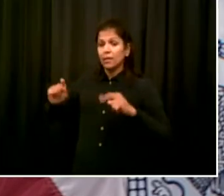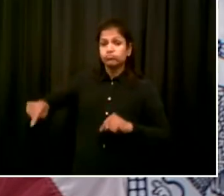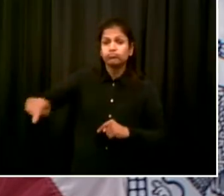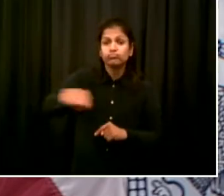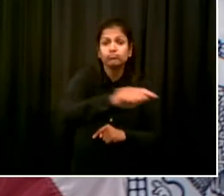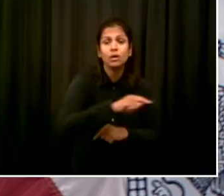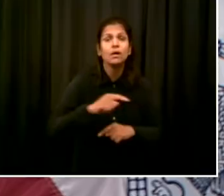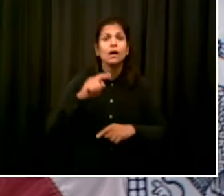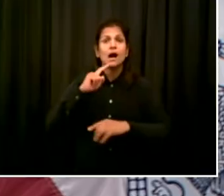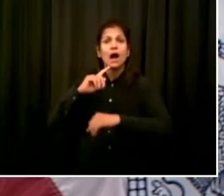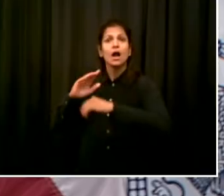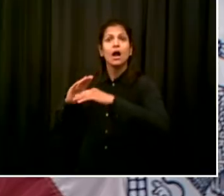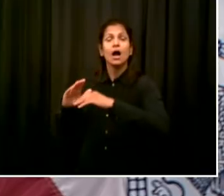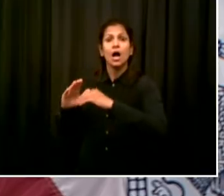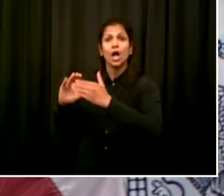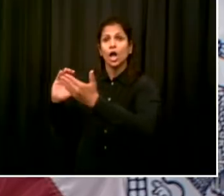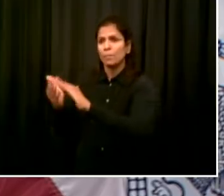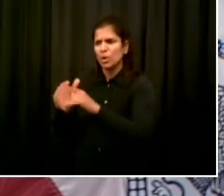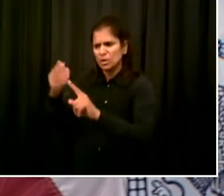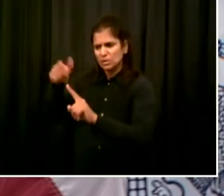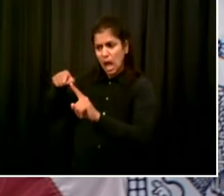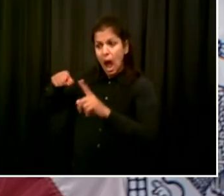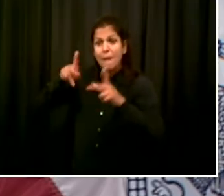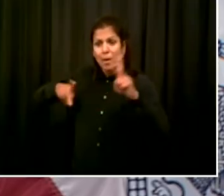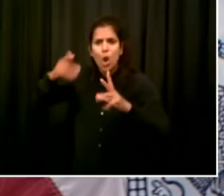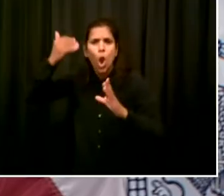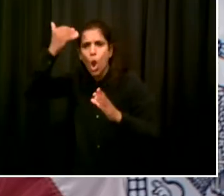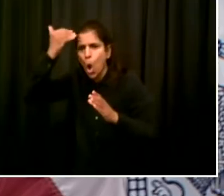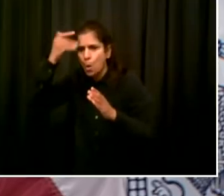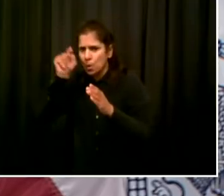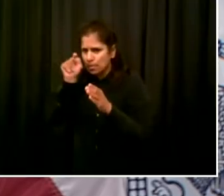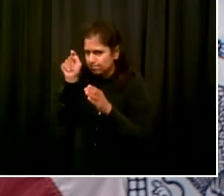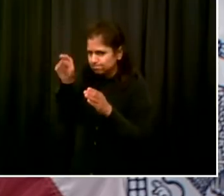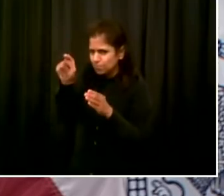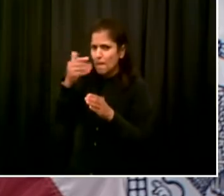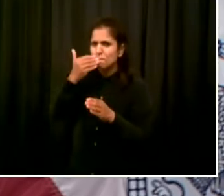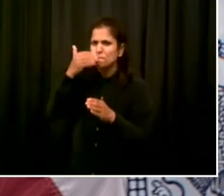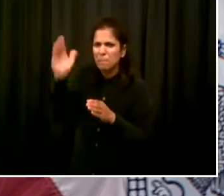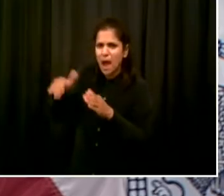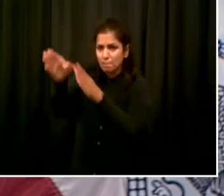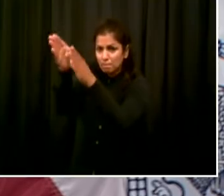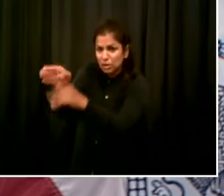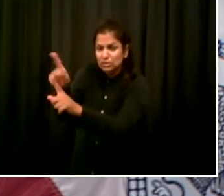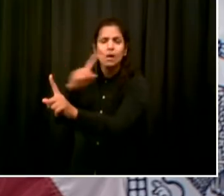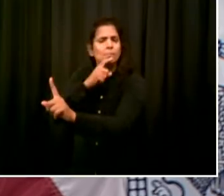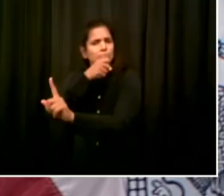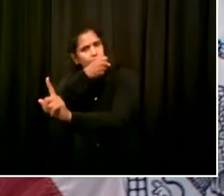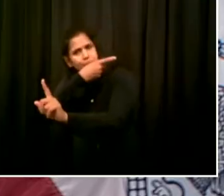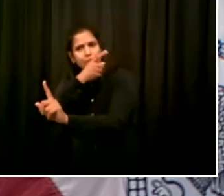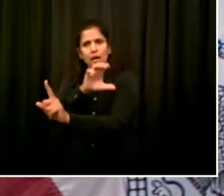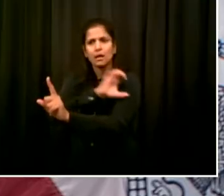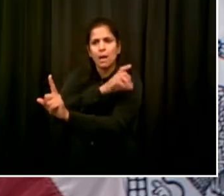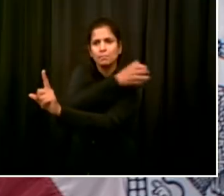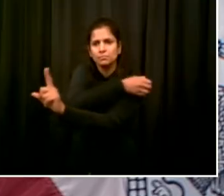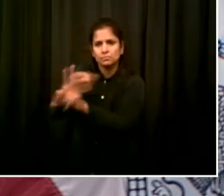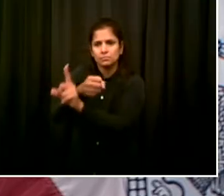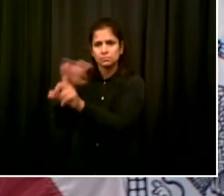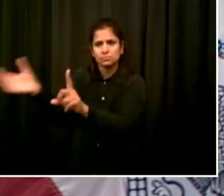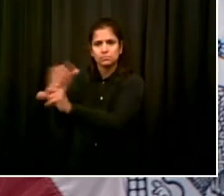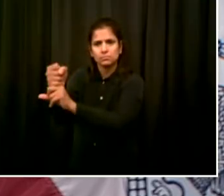KNOW EXACTLY WHO IS DOING THE VIOLENCE, NYD P KNOWS WHO IS DOING THE VIOLENCE . EVERYONEWA NS T TO NOT BE